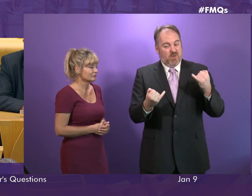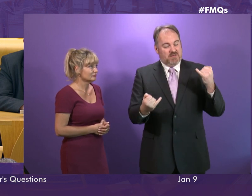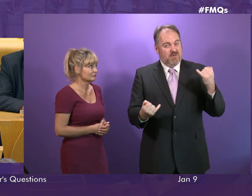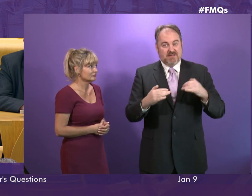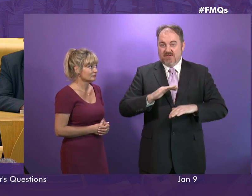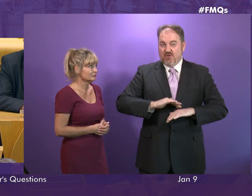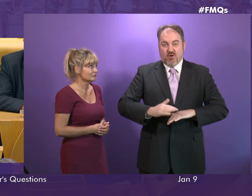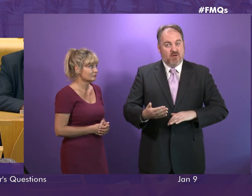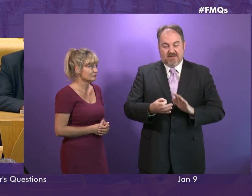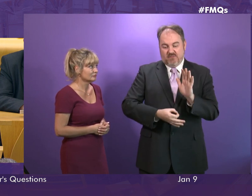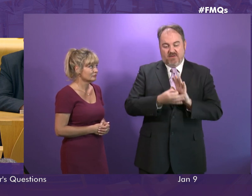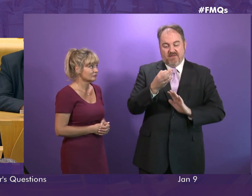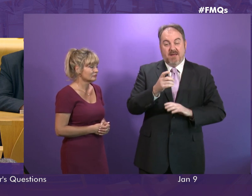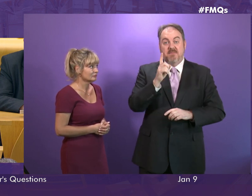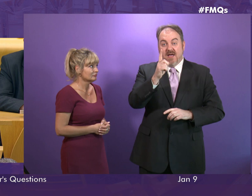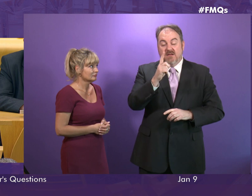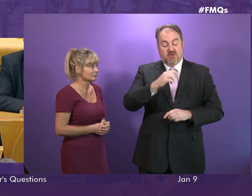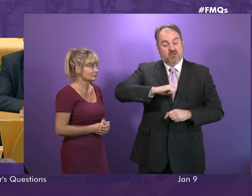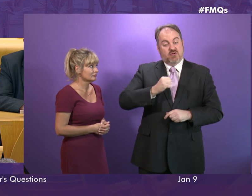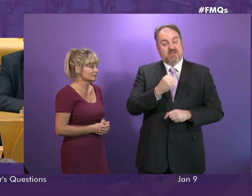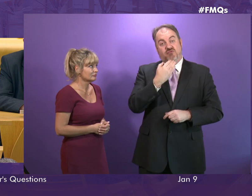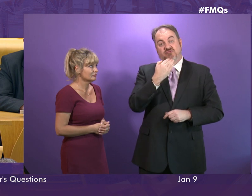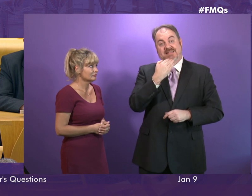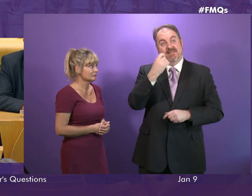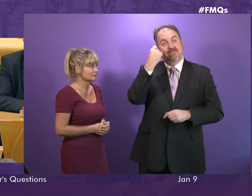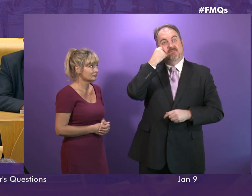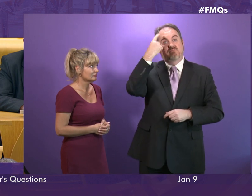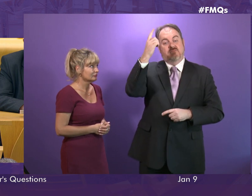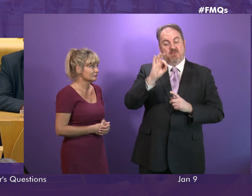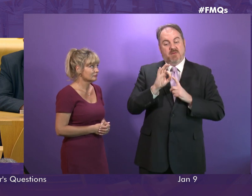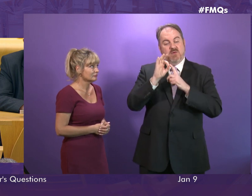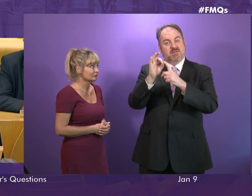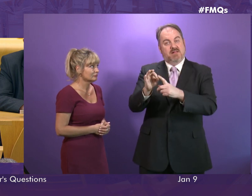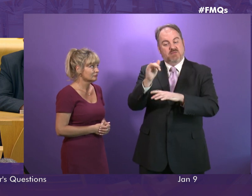We can change that. Scottish Green proposals to give councils the power to run local bus